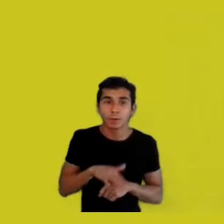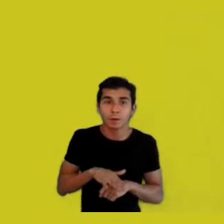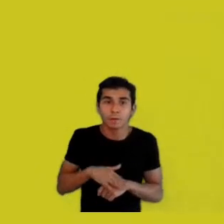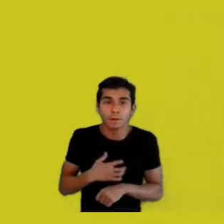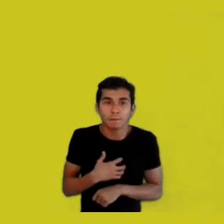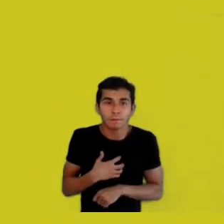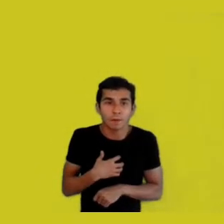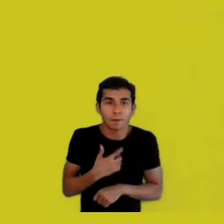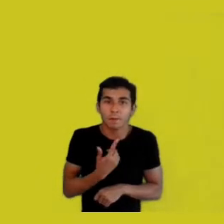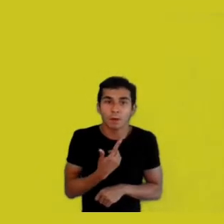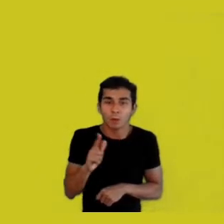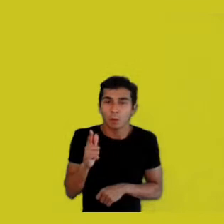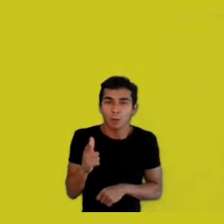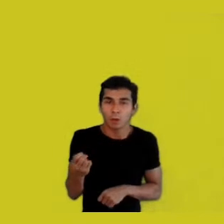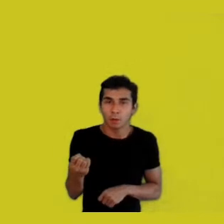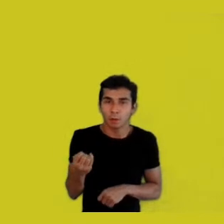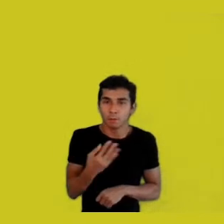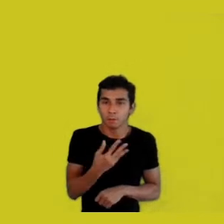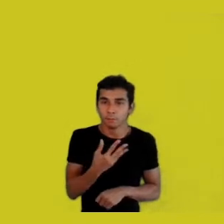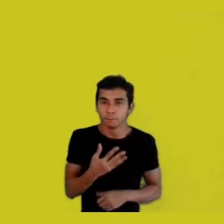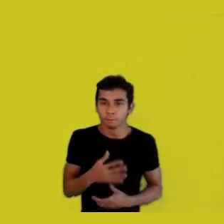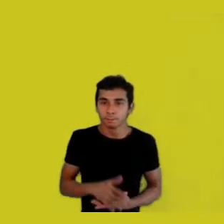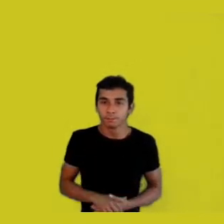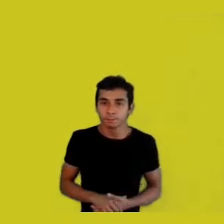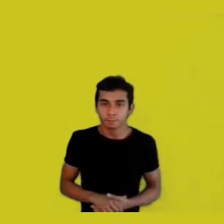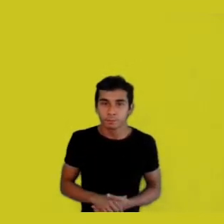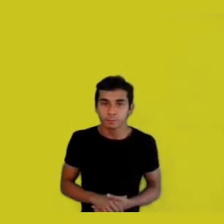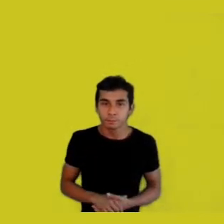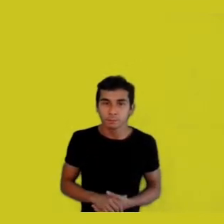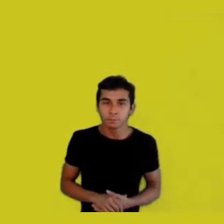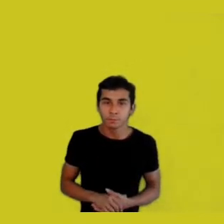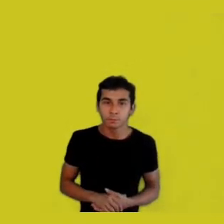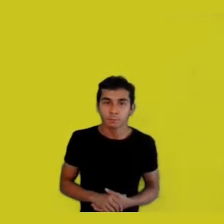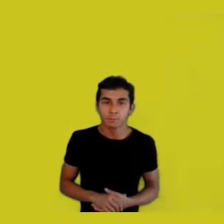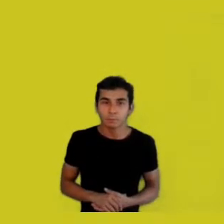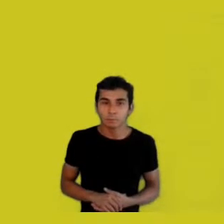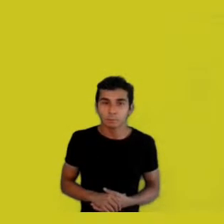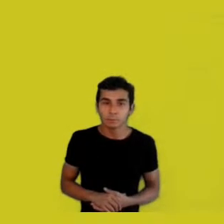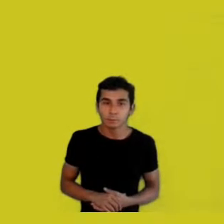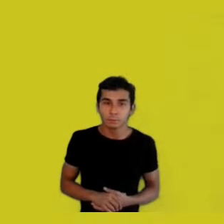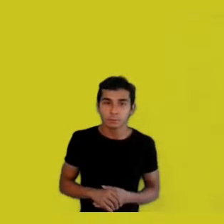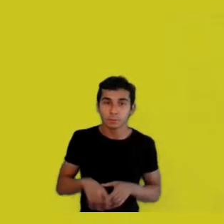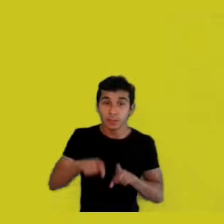presented very straightforwardly here during this month and a half!